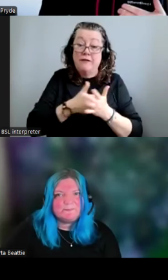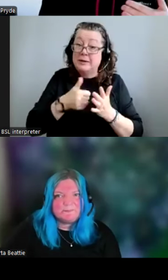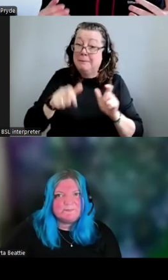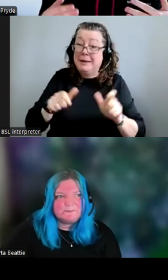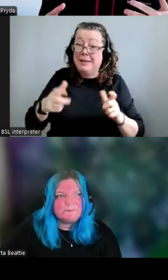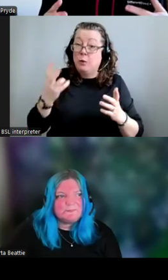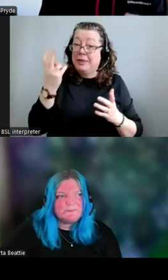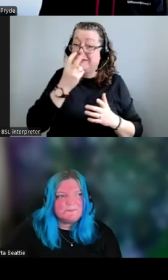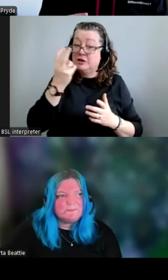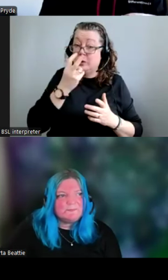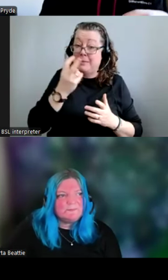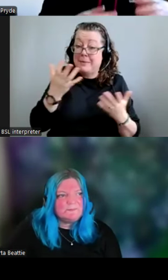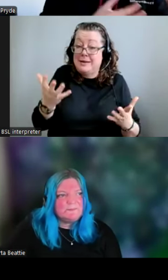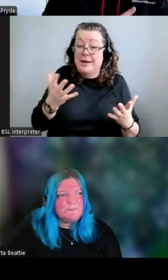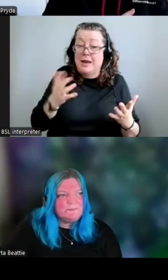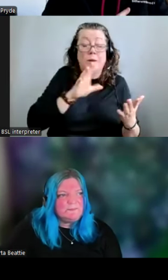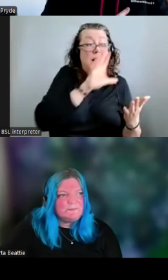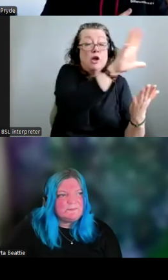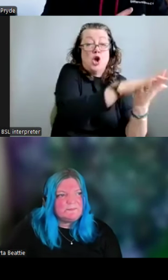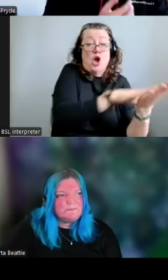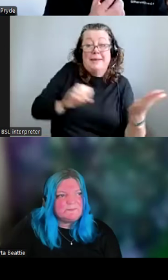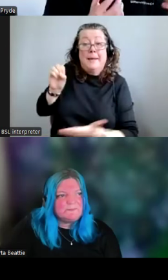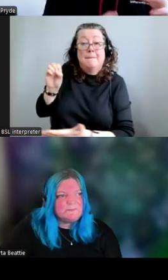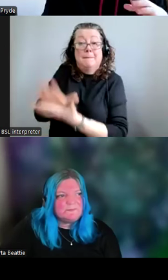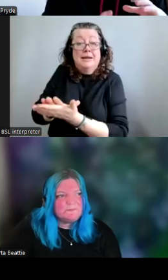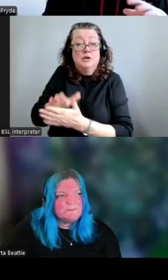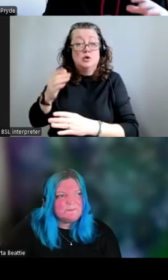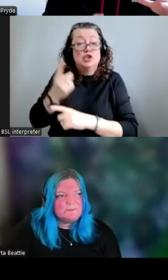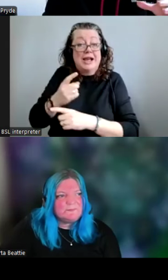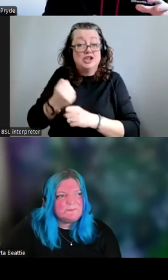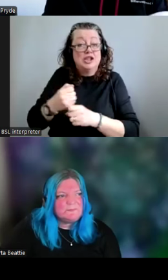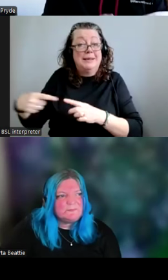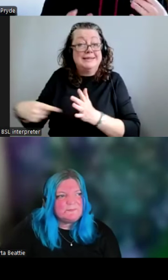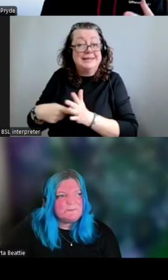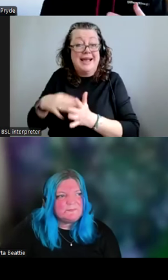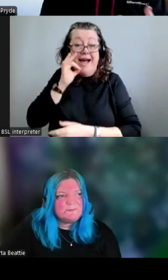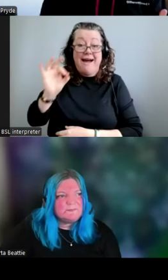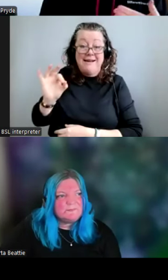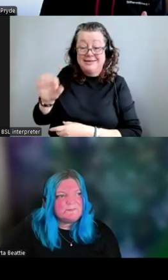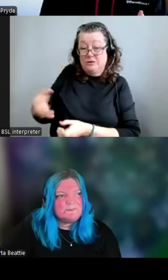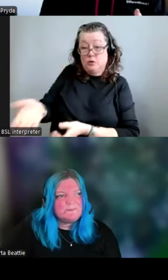That's where we've got systems like Be My Eyes, which is an app that disabled individuals can use to connect with someone to describe it to them.